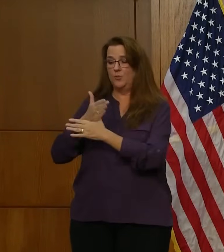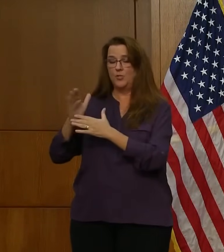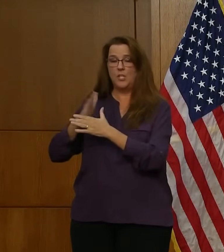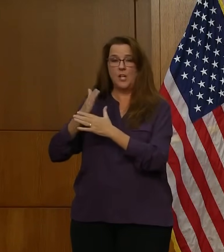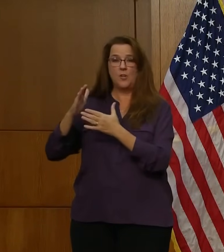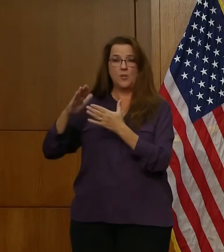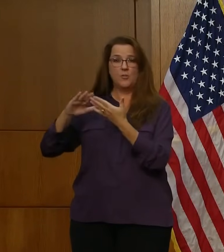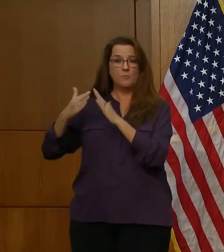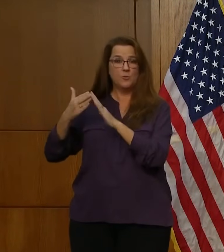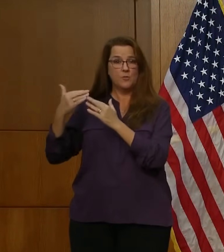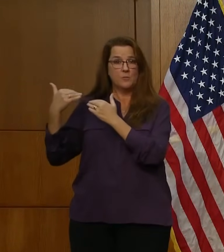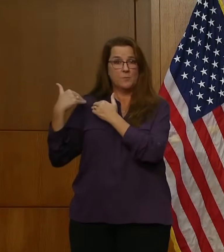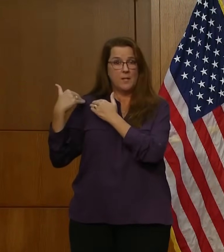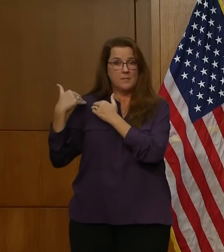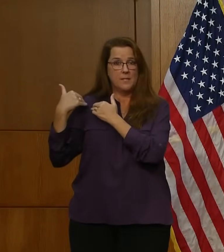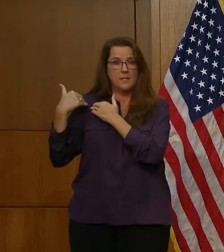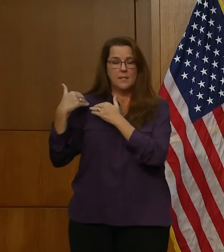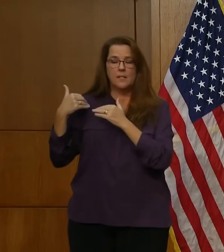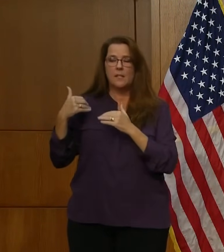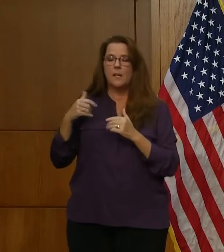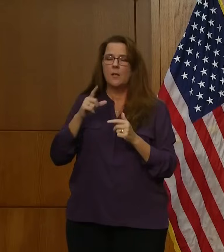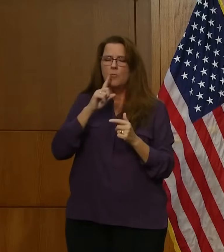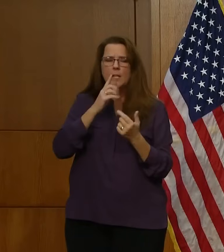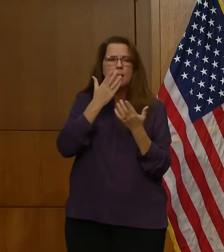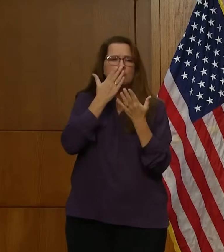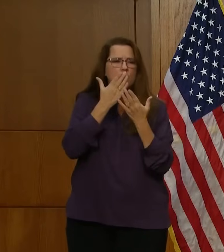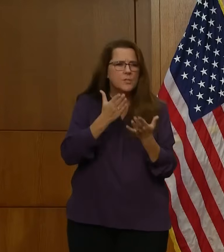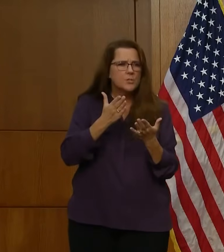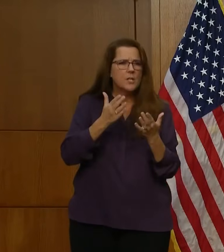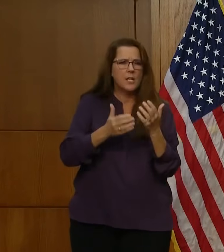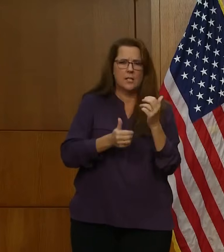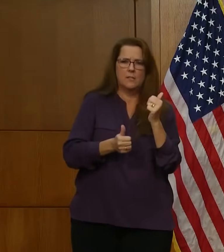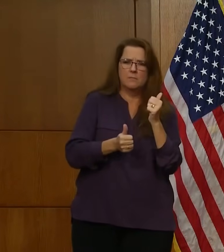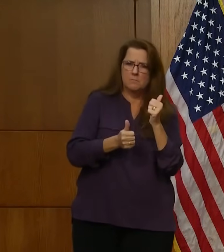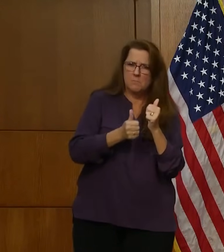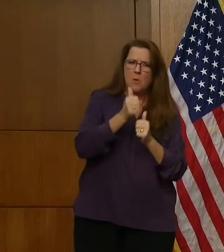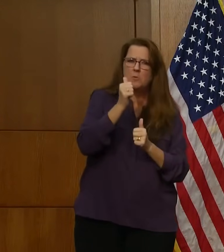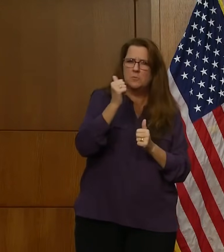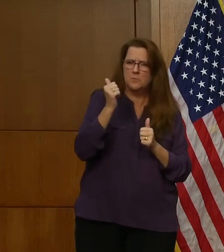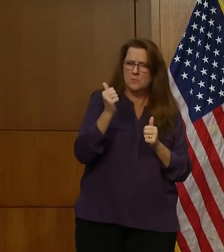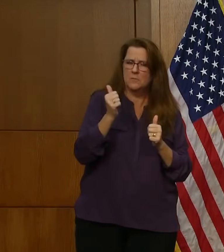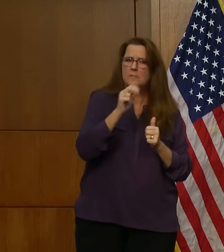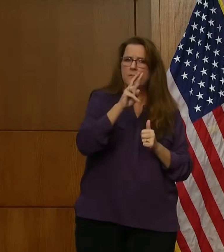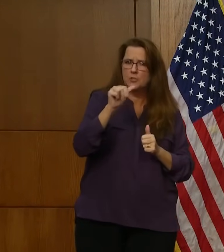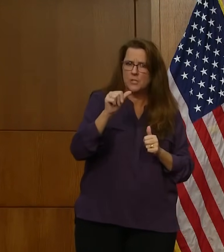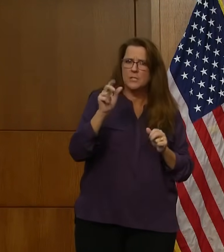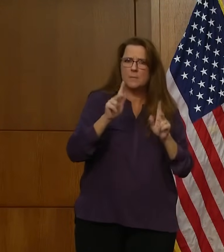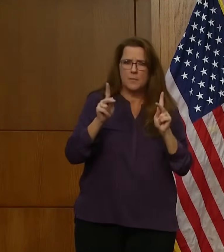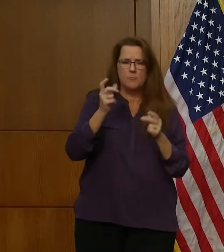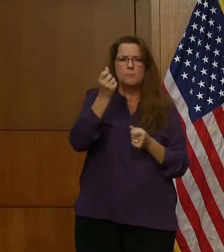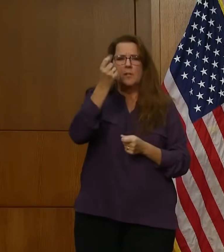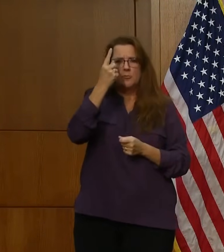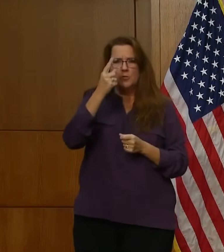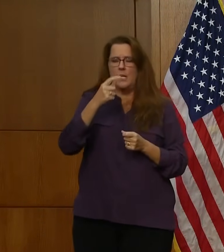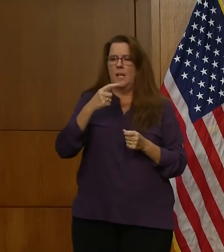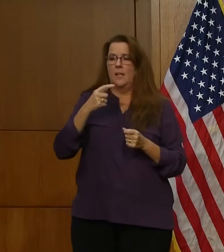REMEMBER OUR SHARED COMMUNITY RESPONSIBILITY. I APPRECIATE